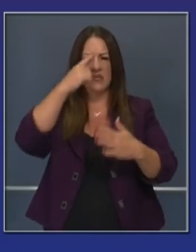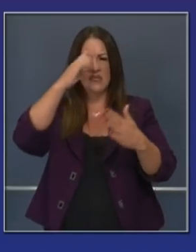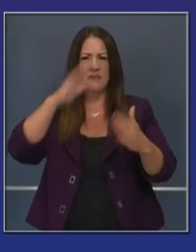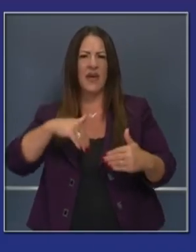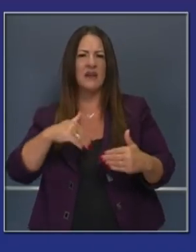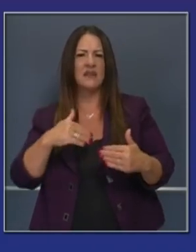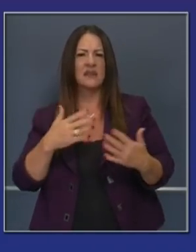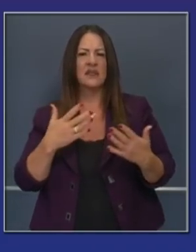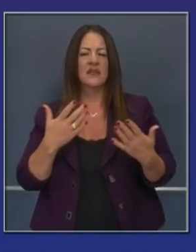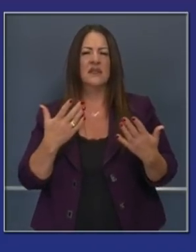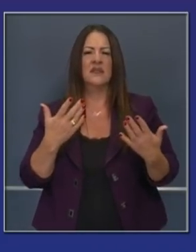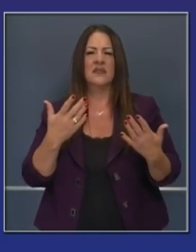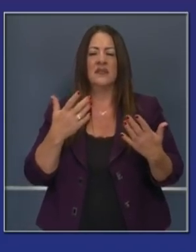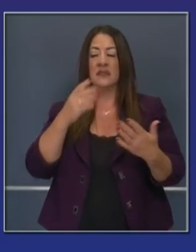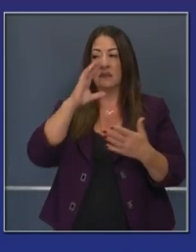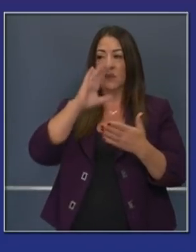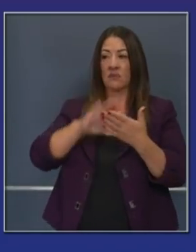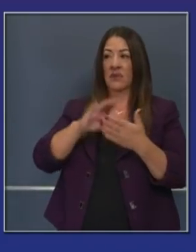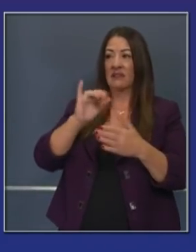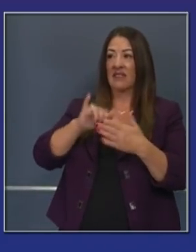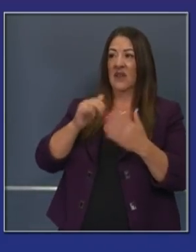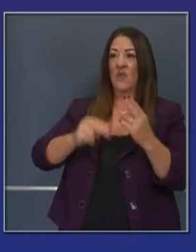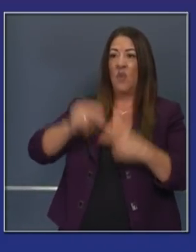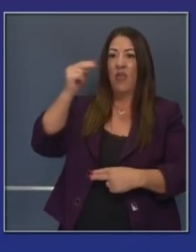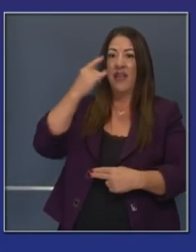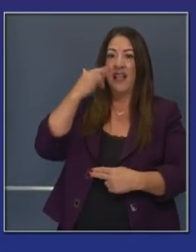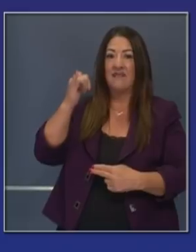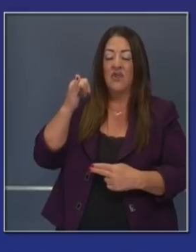8 MILES PER HOUR JUST IN ORANGE COUNTY.